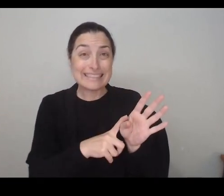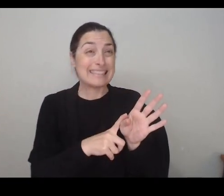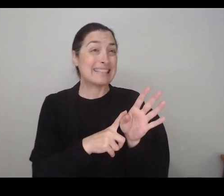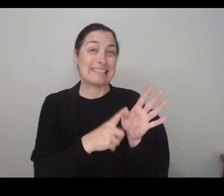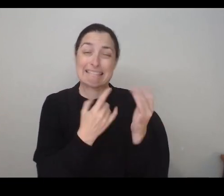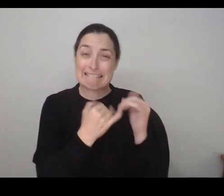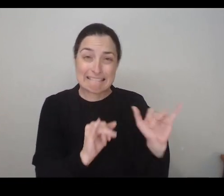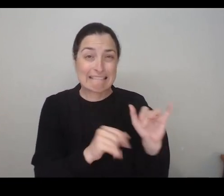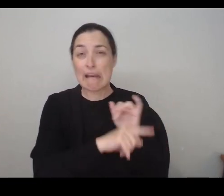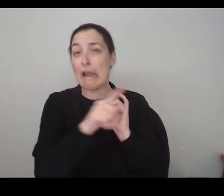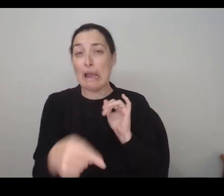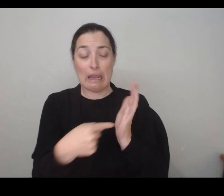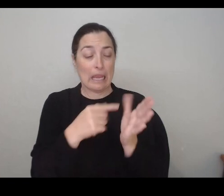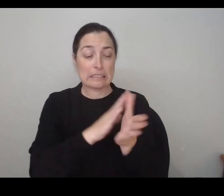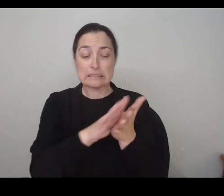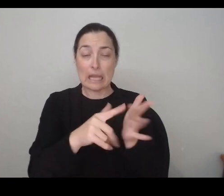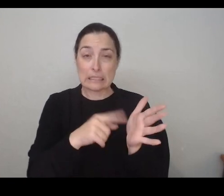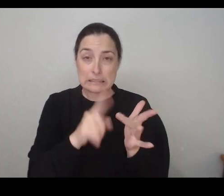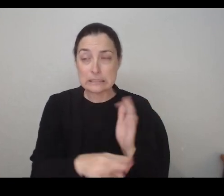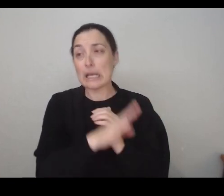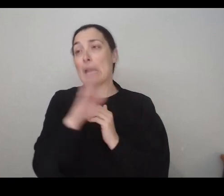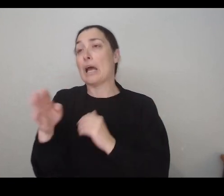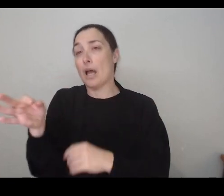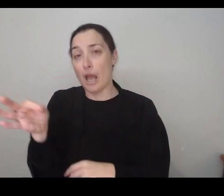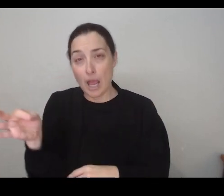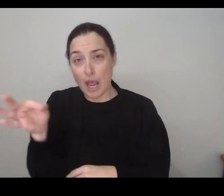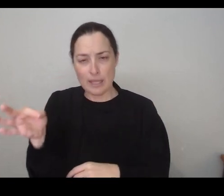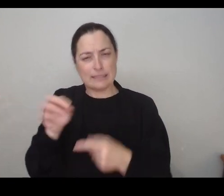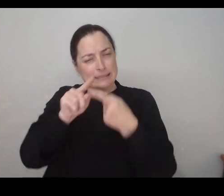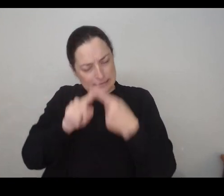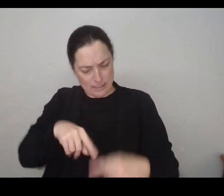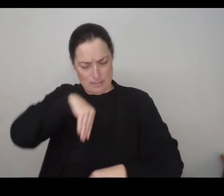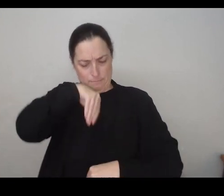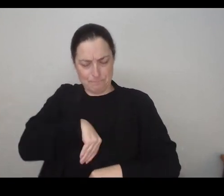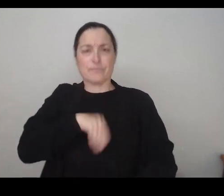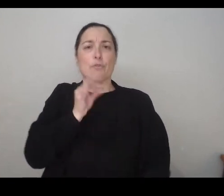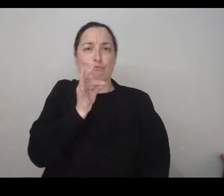going to the Marquesas, remains a French artist, completely a French artist, I would say.